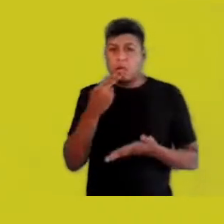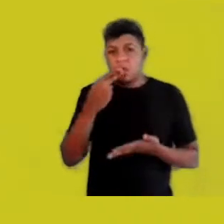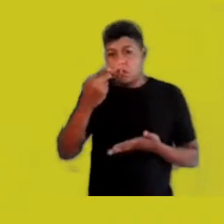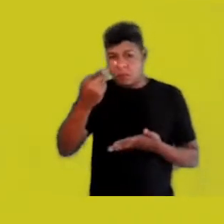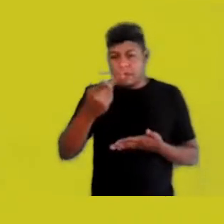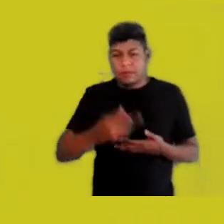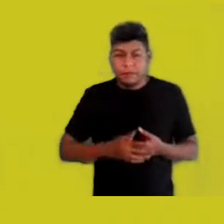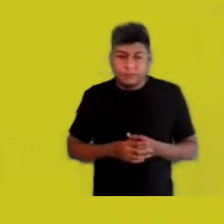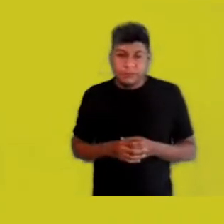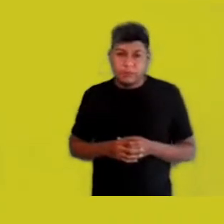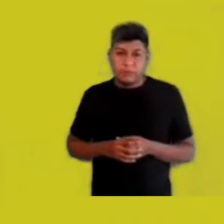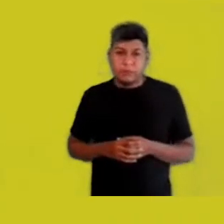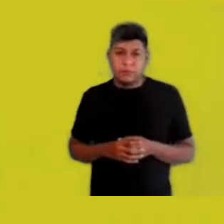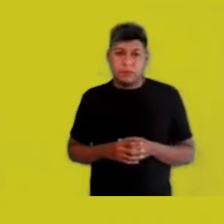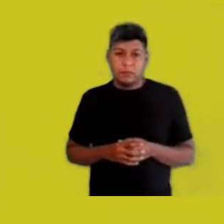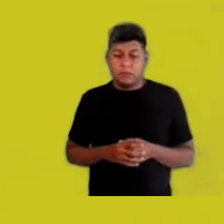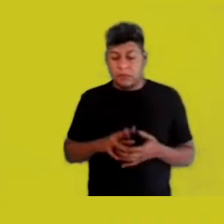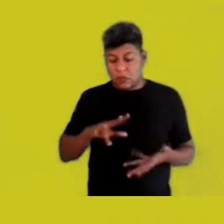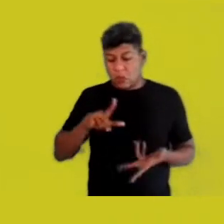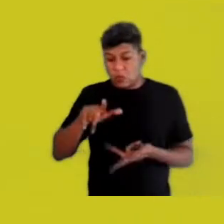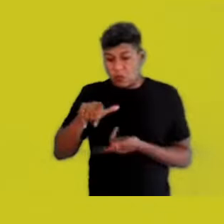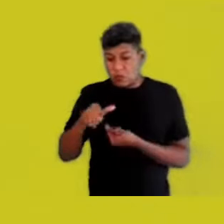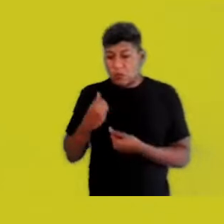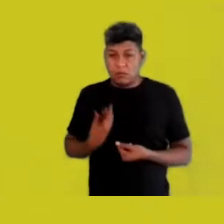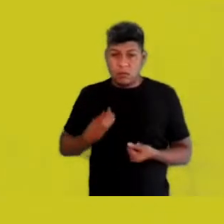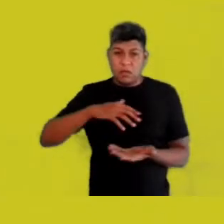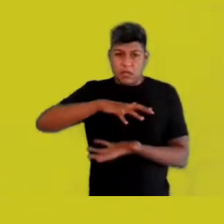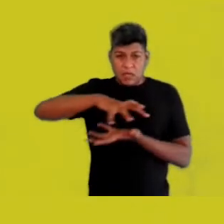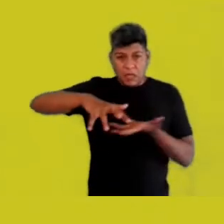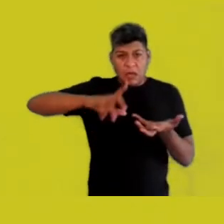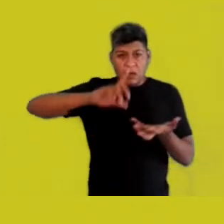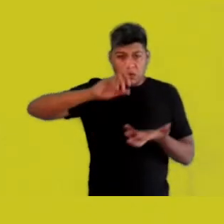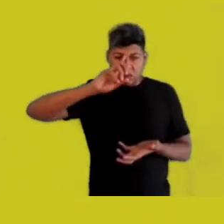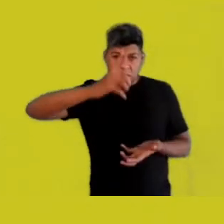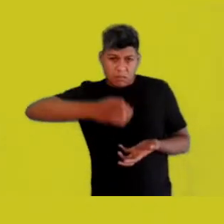This is the world we’re in. Chaos imposes itself during a pandemic,